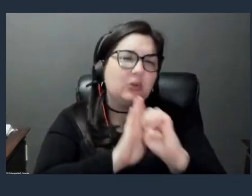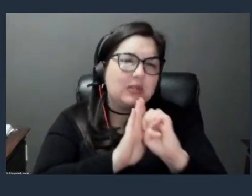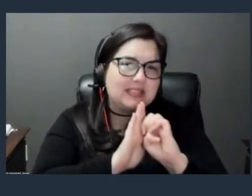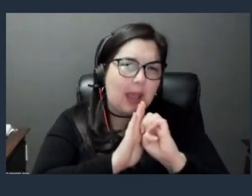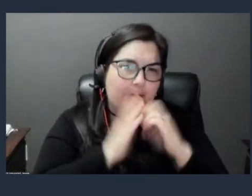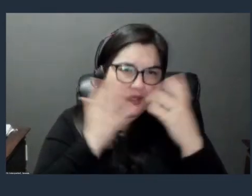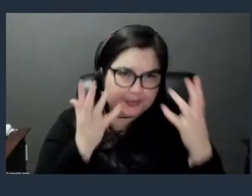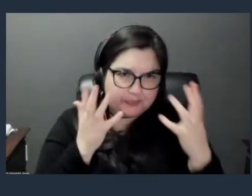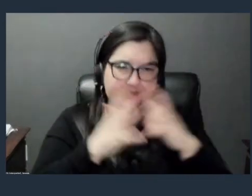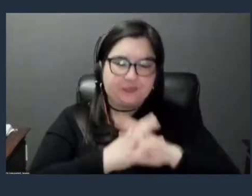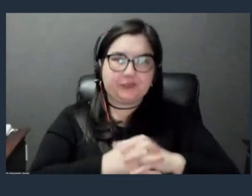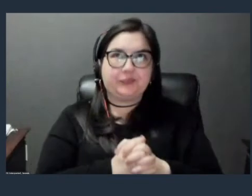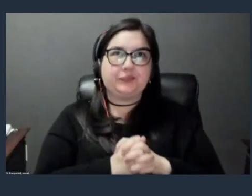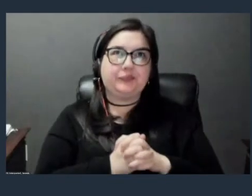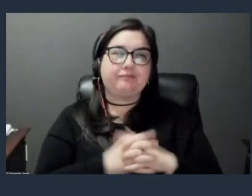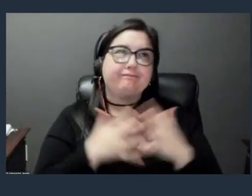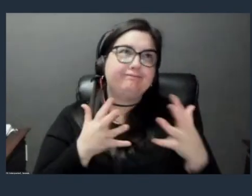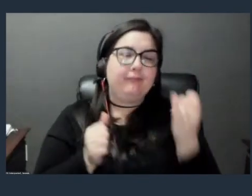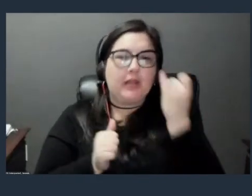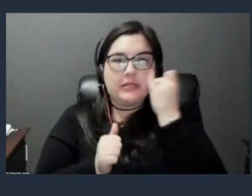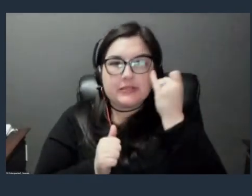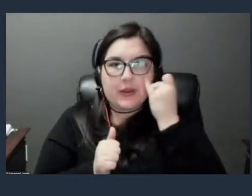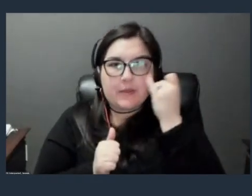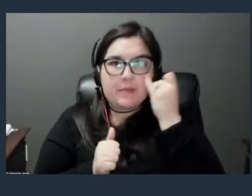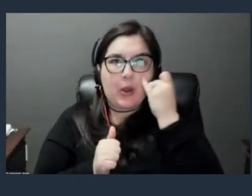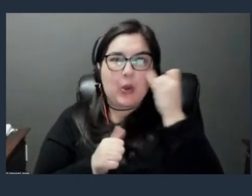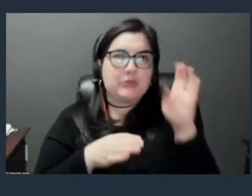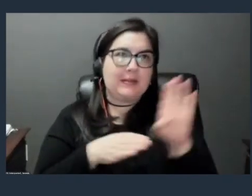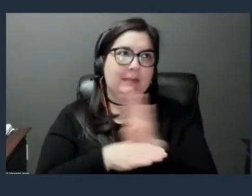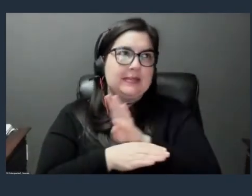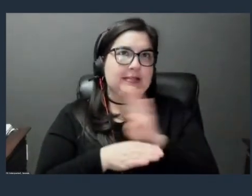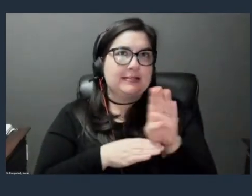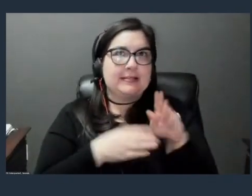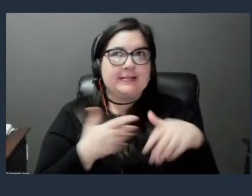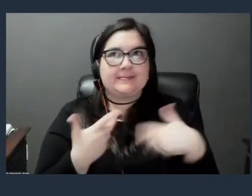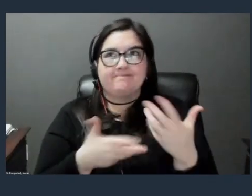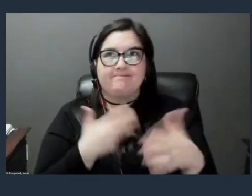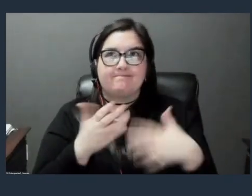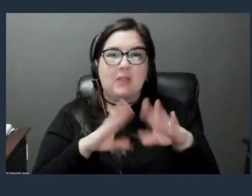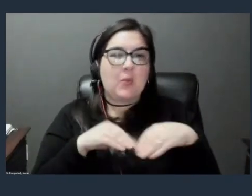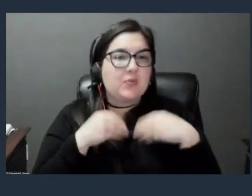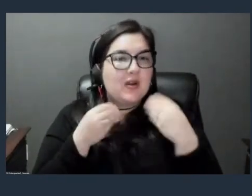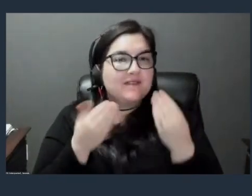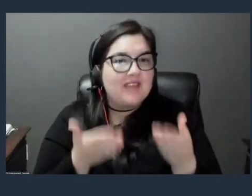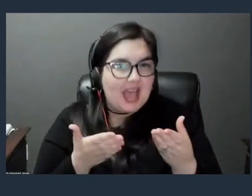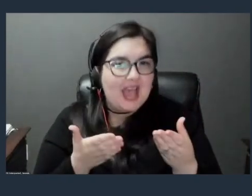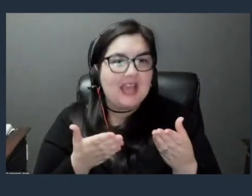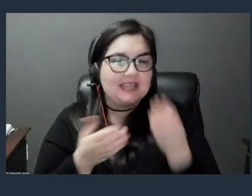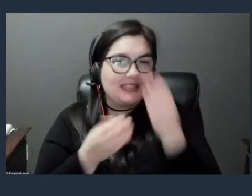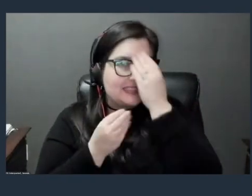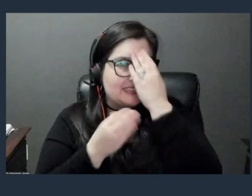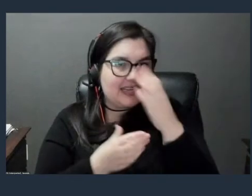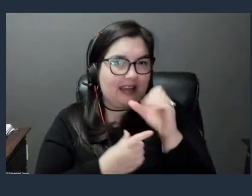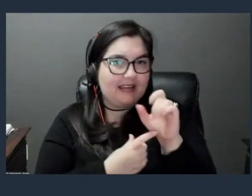Suppose that you are in the business of providing data sets to subscribers, right?